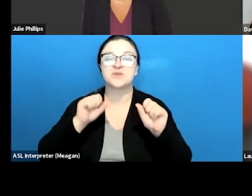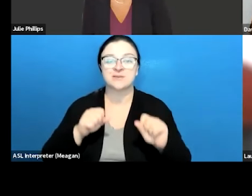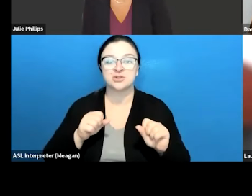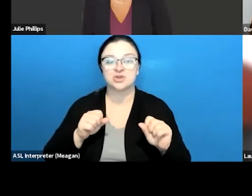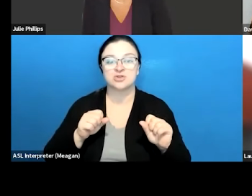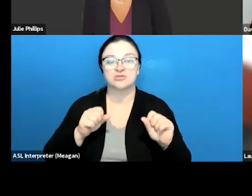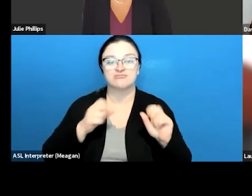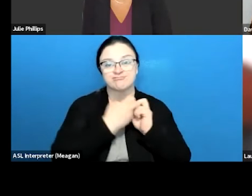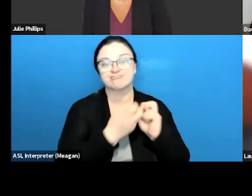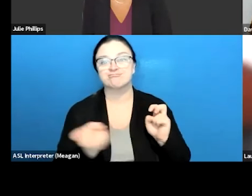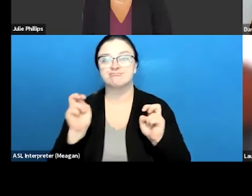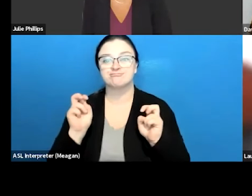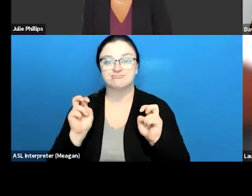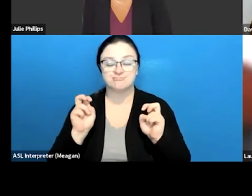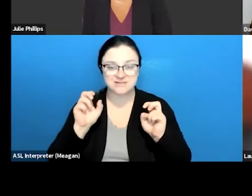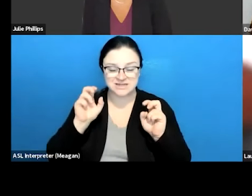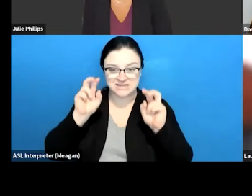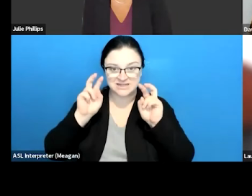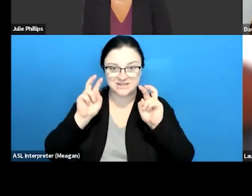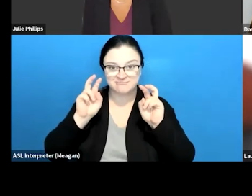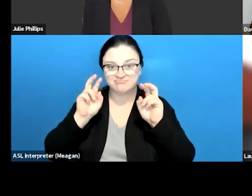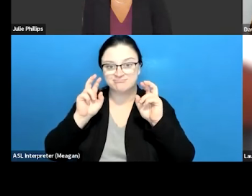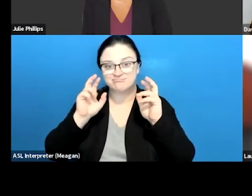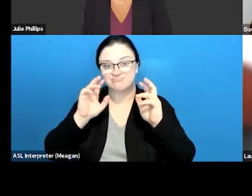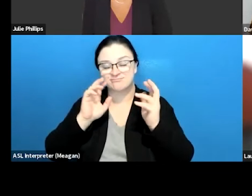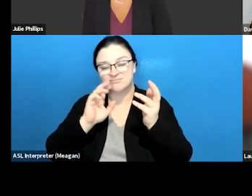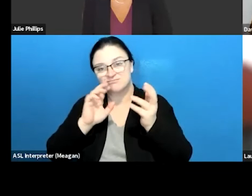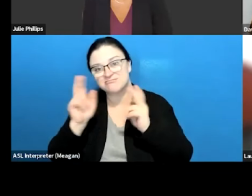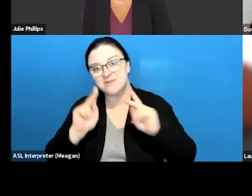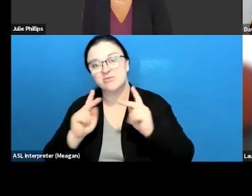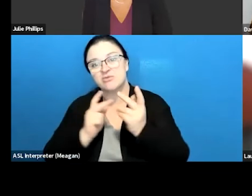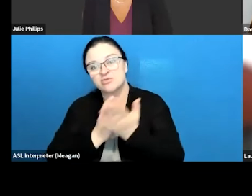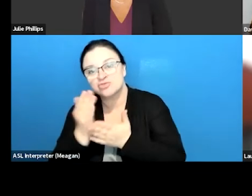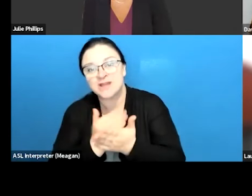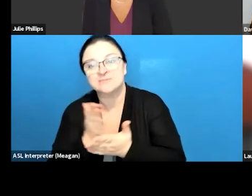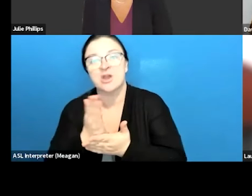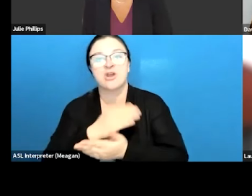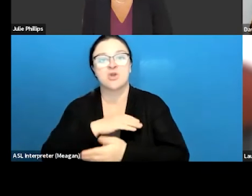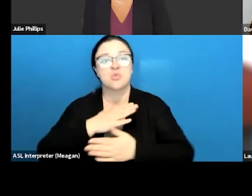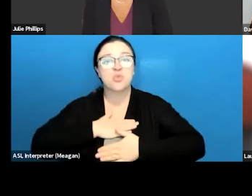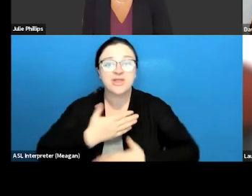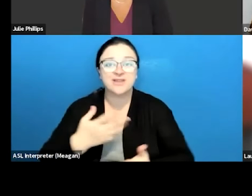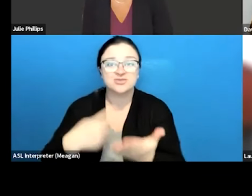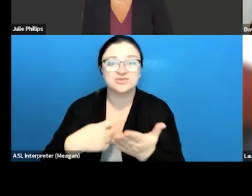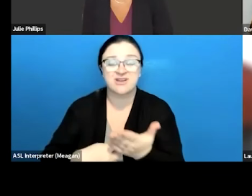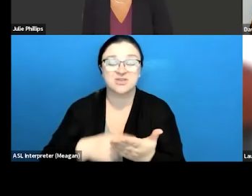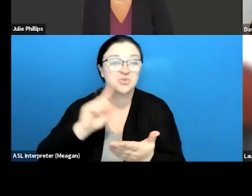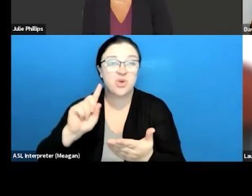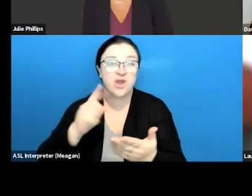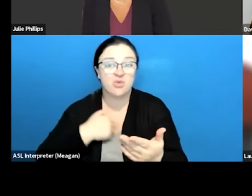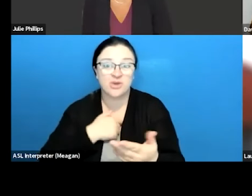and the transparency, the willingness to talk about here's where we struggle, and here's what our strengths are,